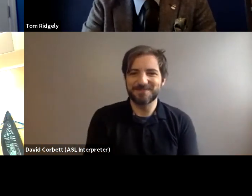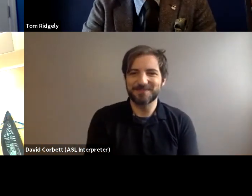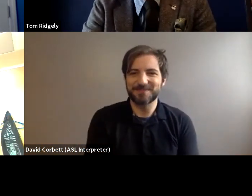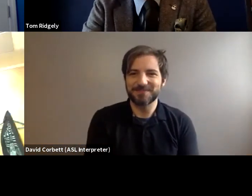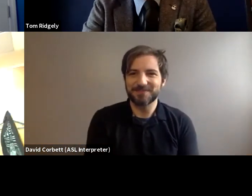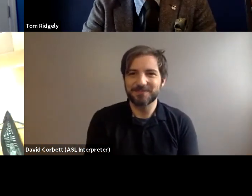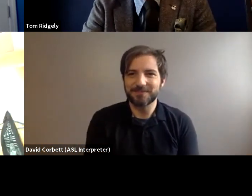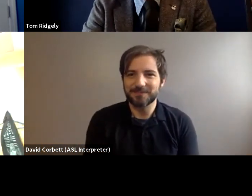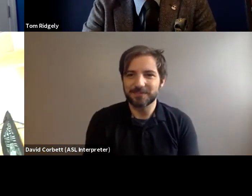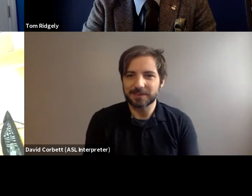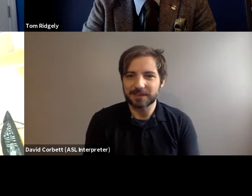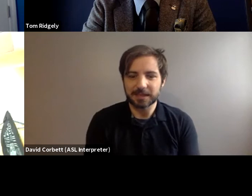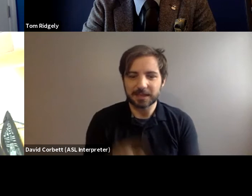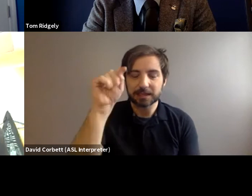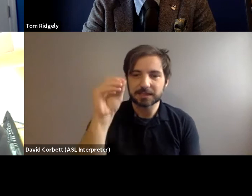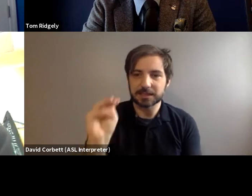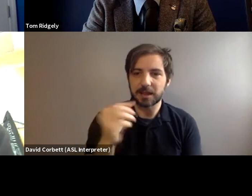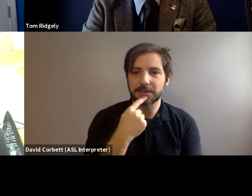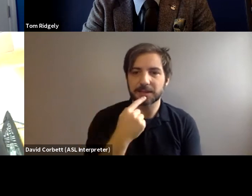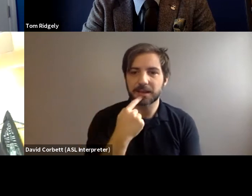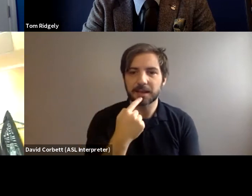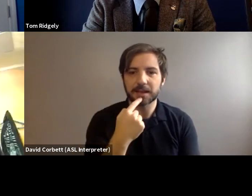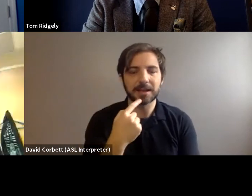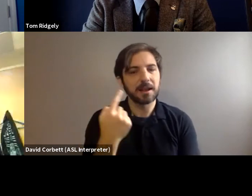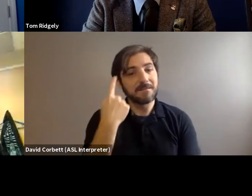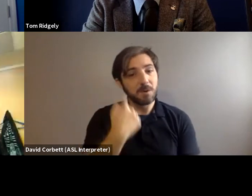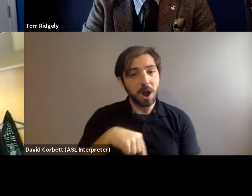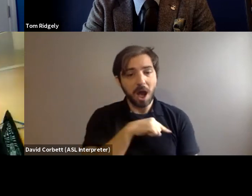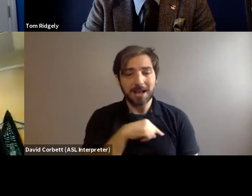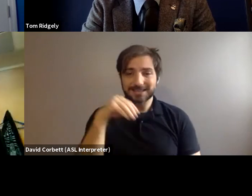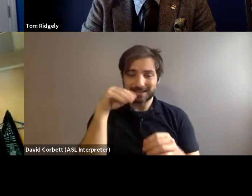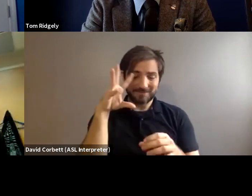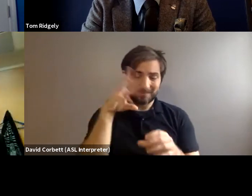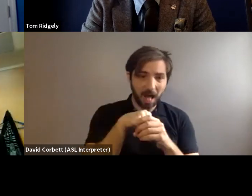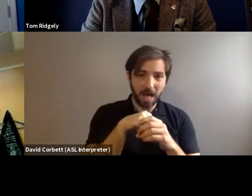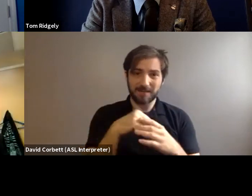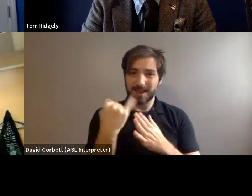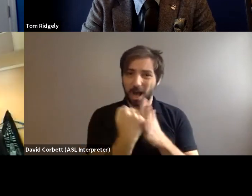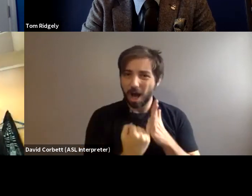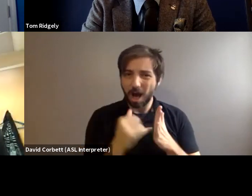yeah and i think for those of us in the arts it's it's it's just a question of of of of